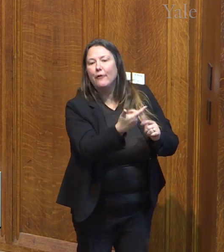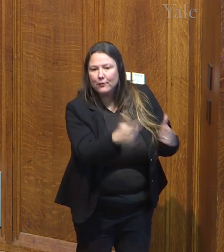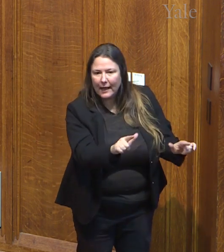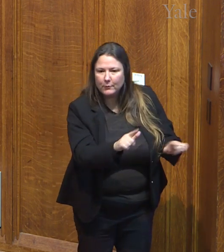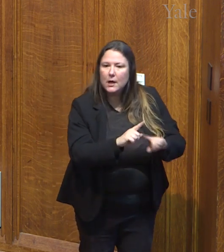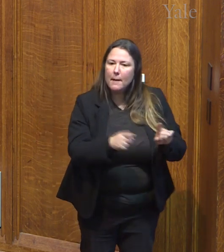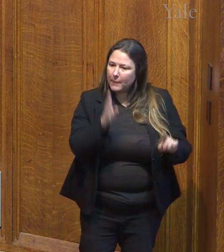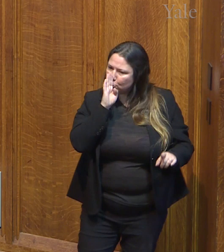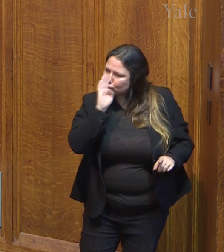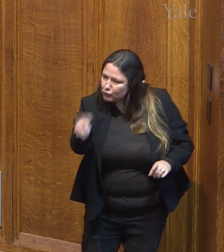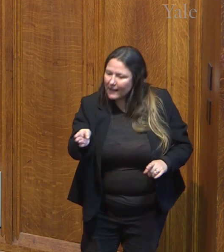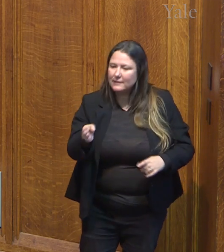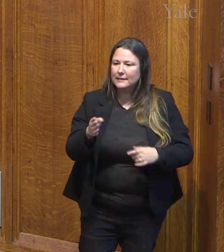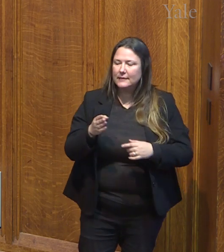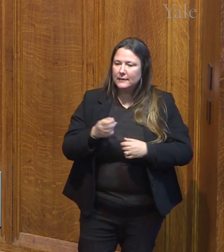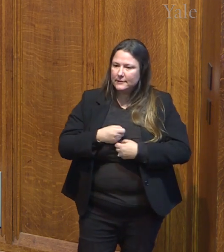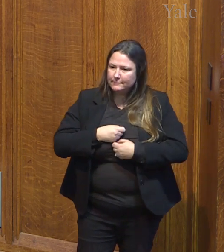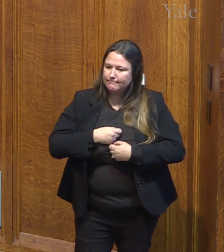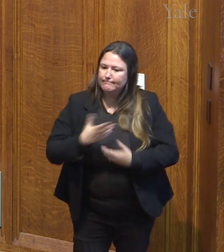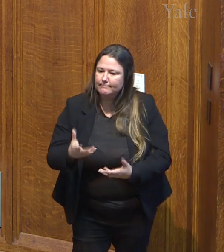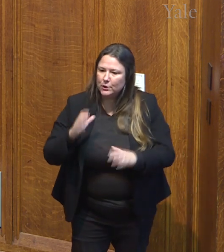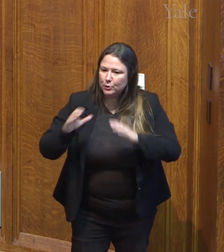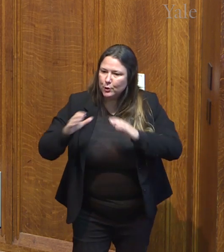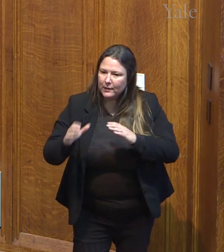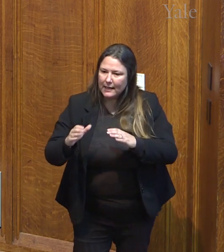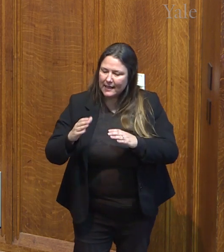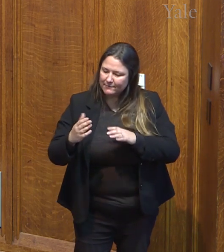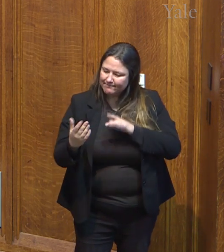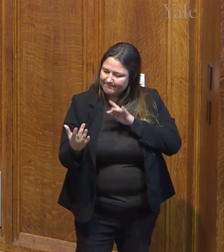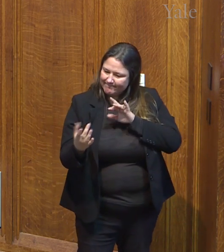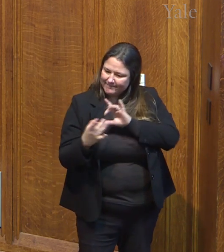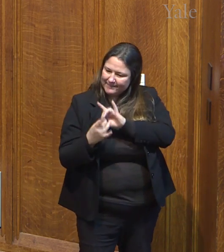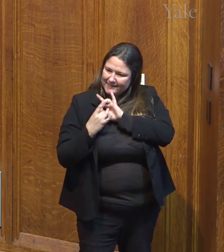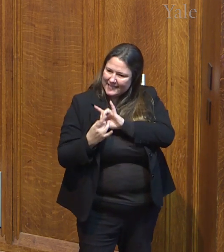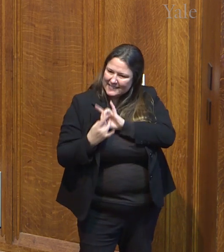his intimate connection with ideas. One ever looks to his first language